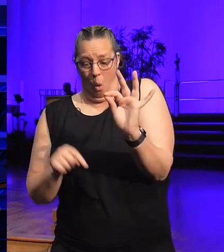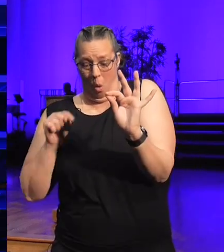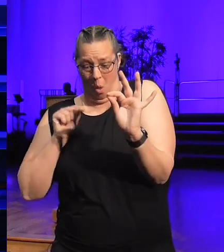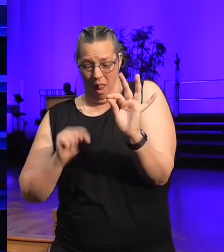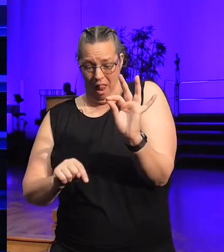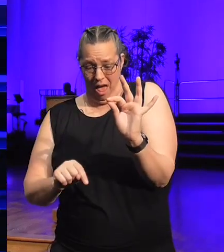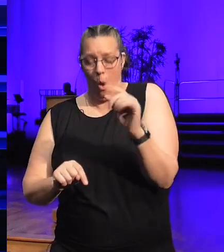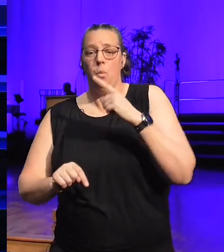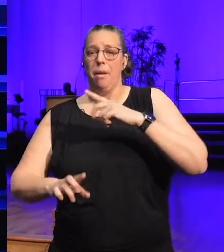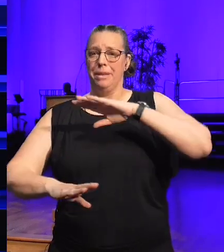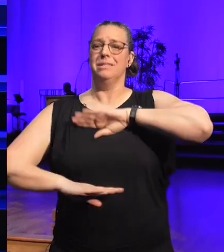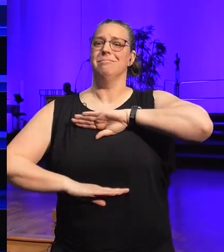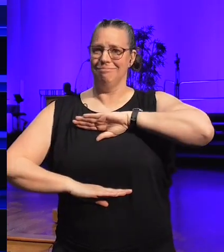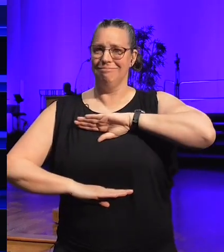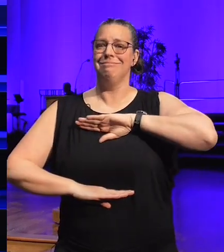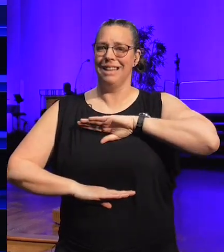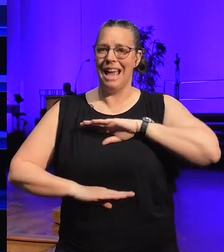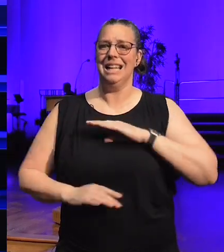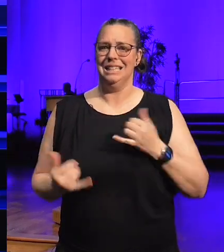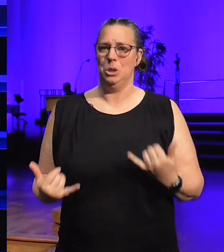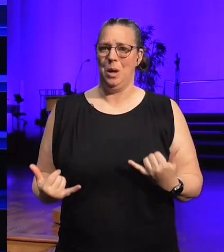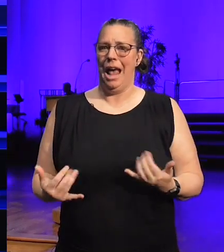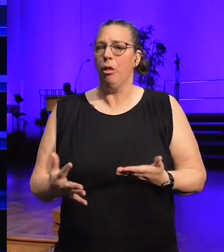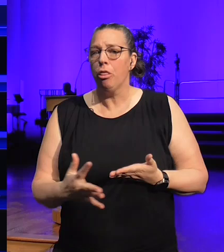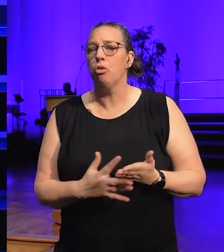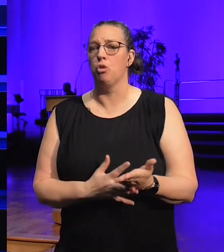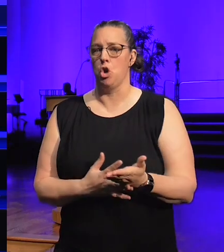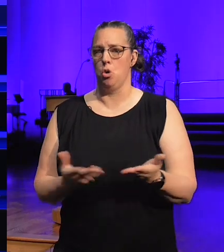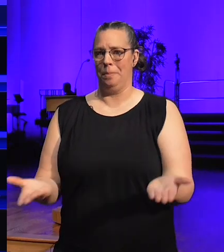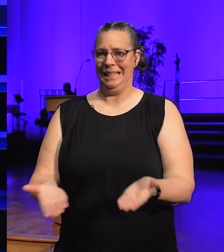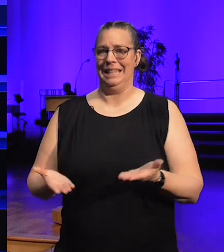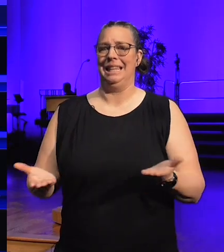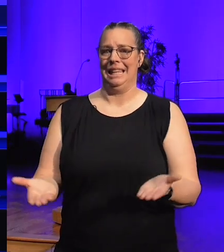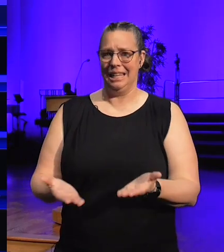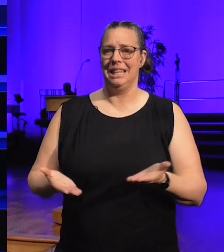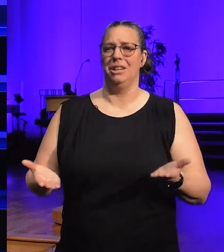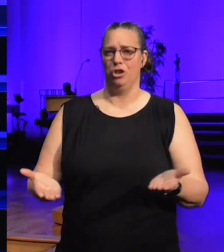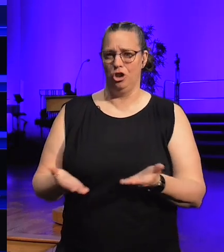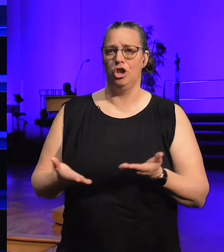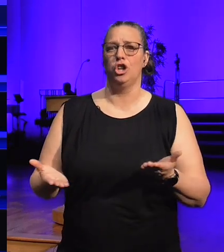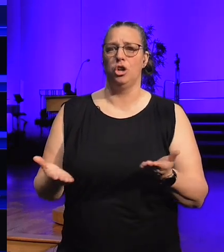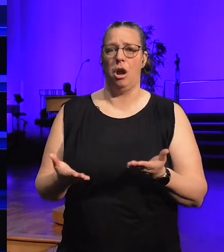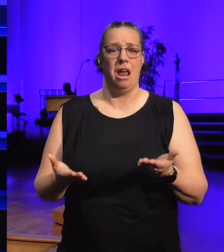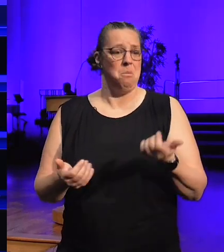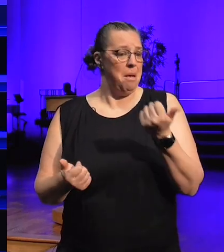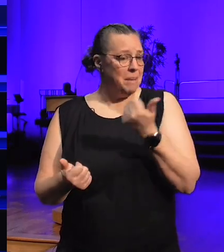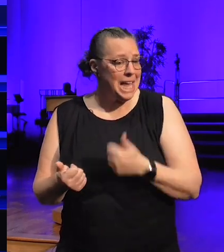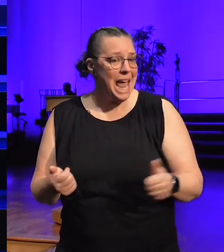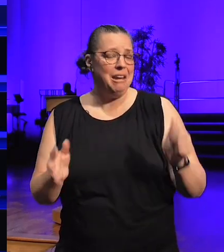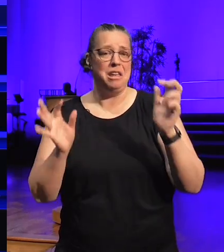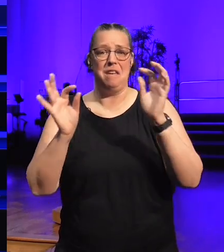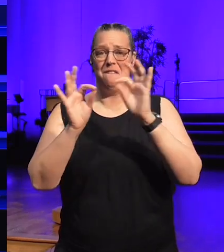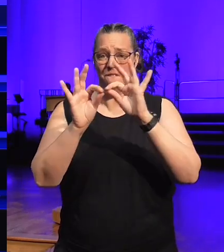fulfilling itself through our presence here today it may come in any form and fashion through this